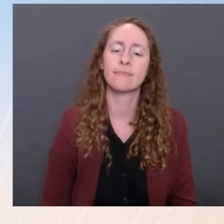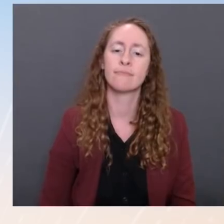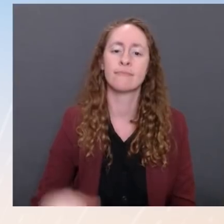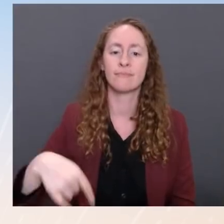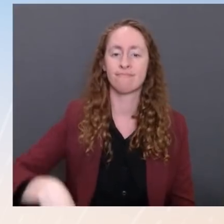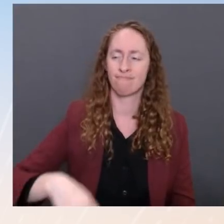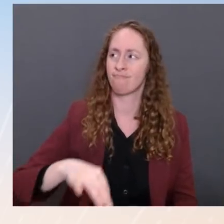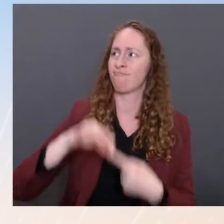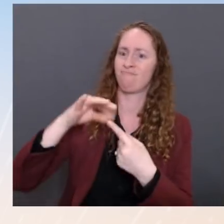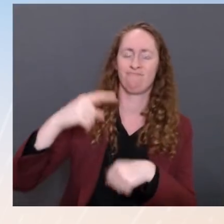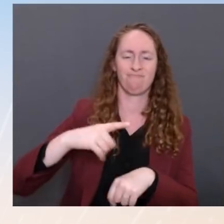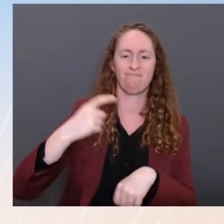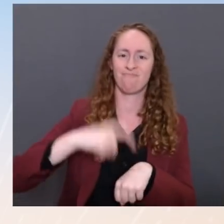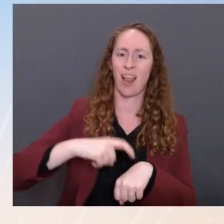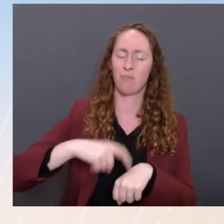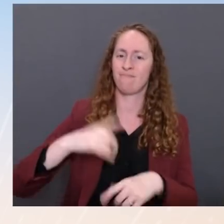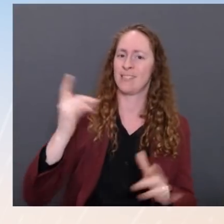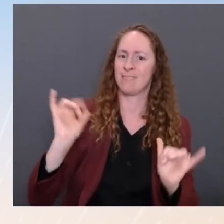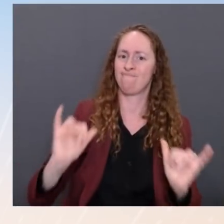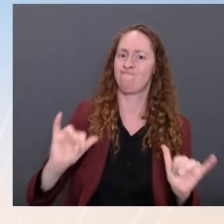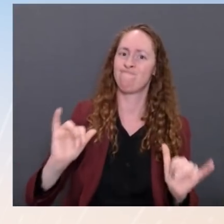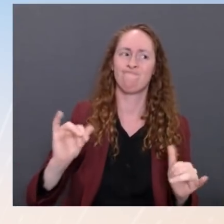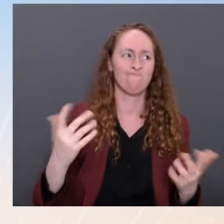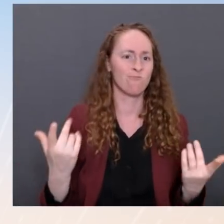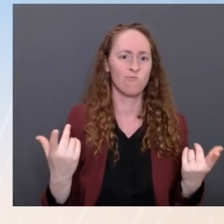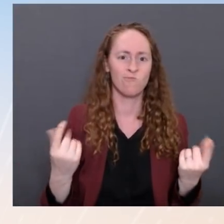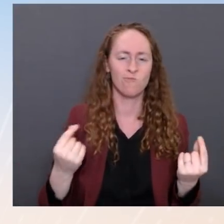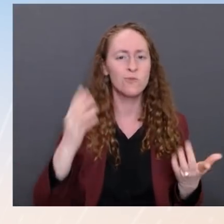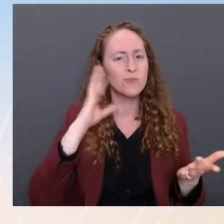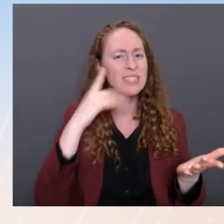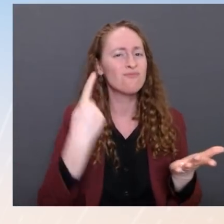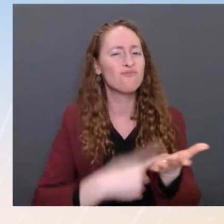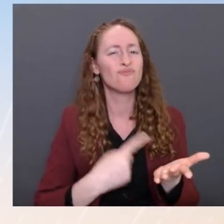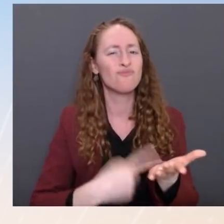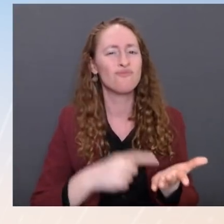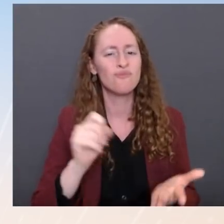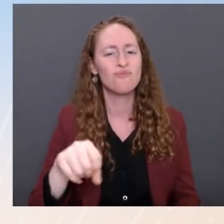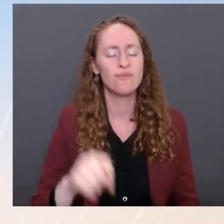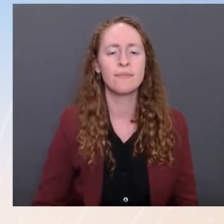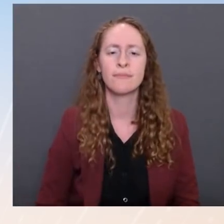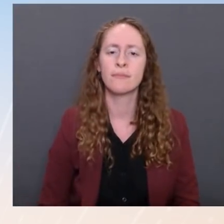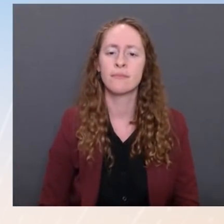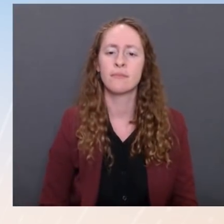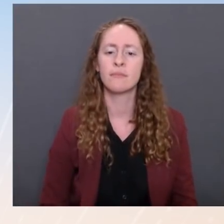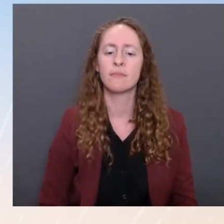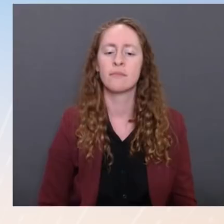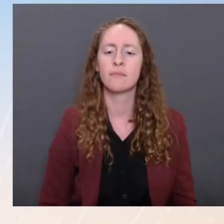Okay. Go ahead. Last thing, and then I'll go to April. And then I got to go. The Press: Can you confirm reports that Jake Sullivan recently met with the chief